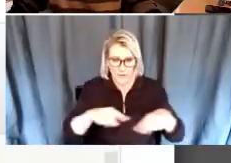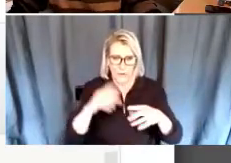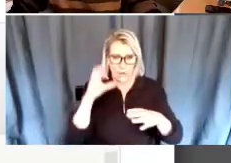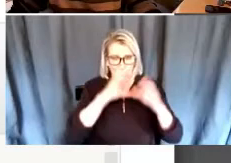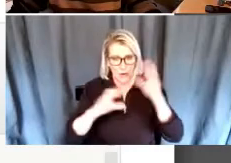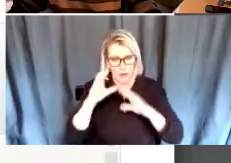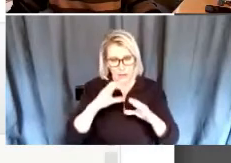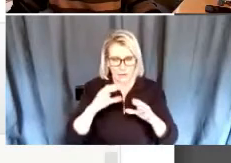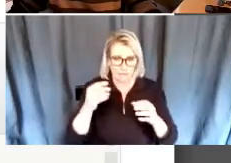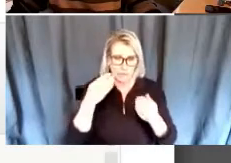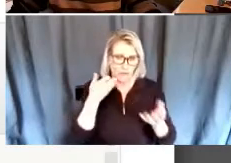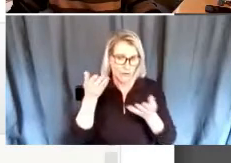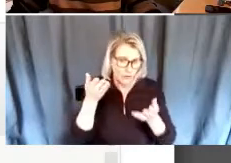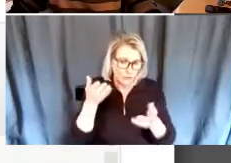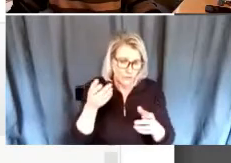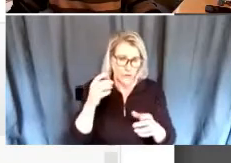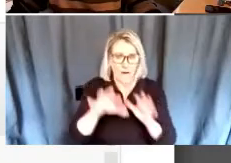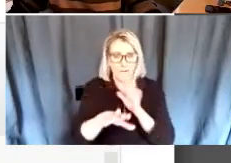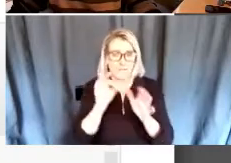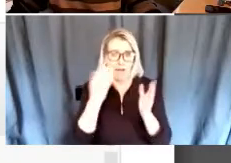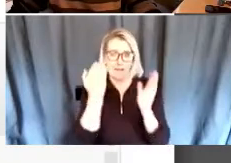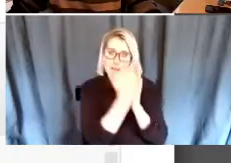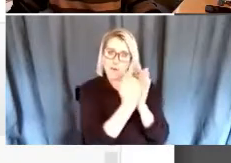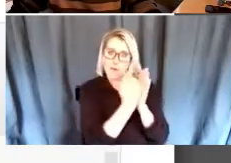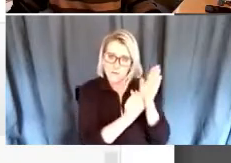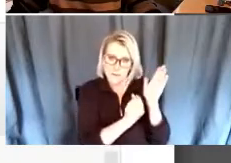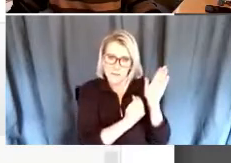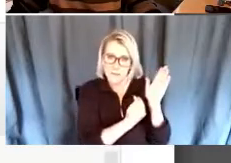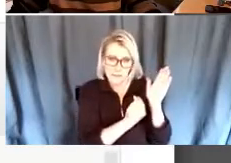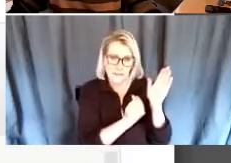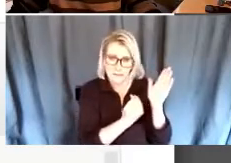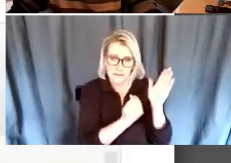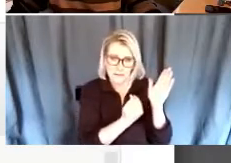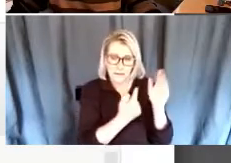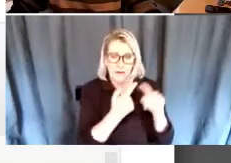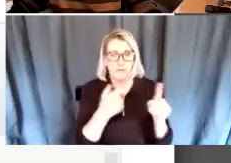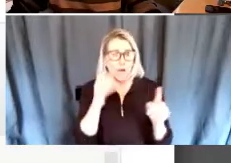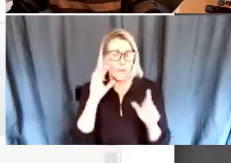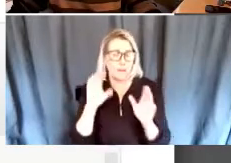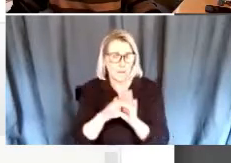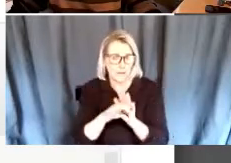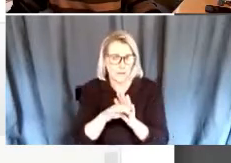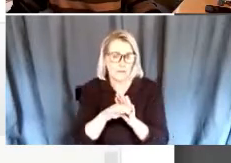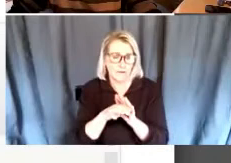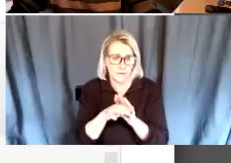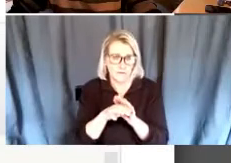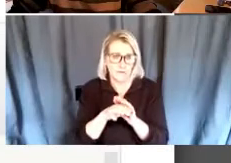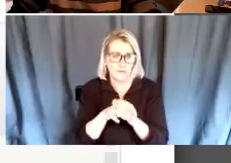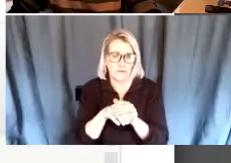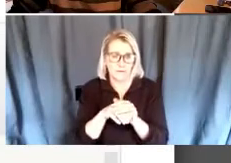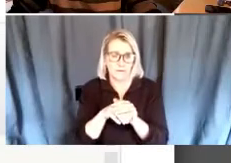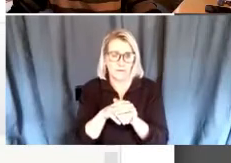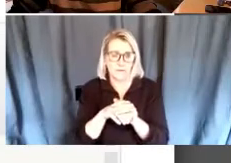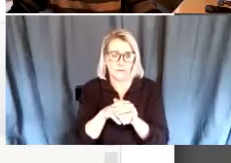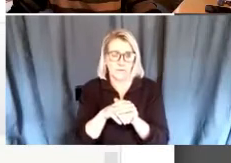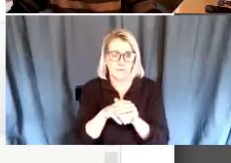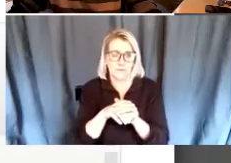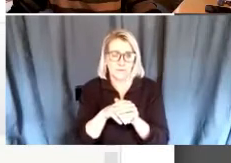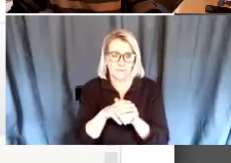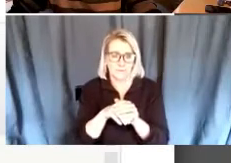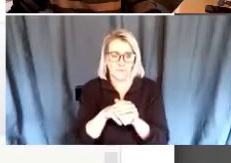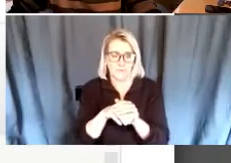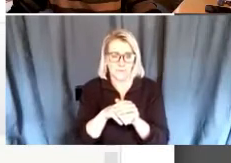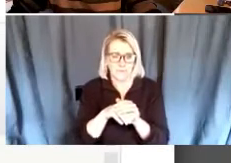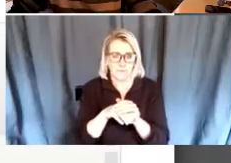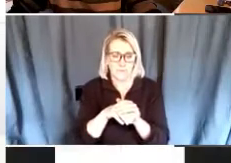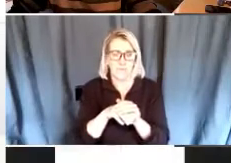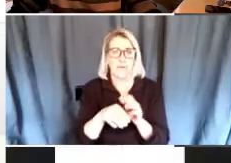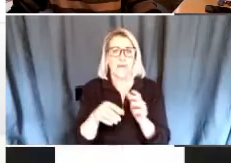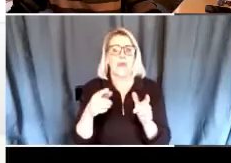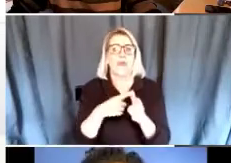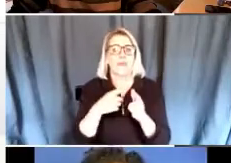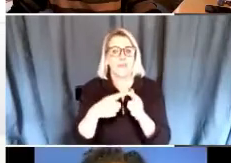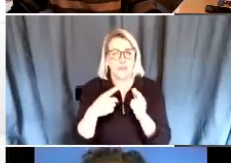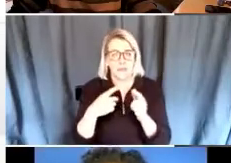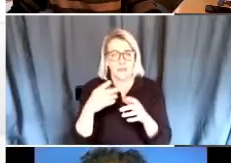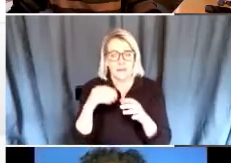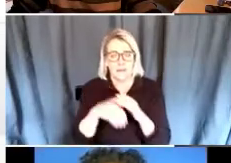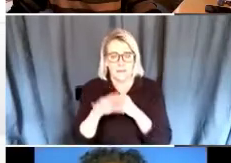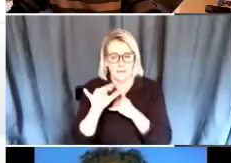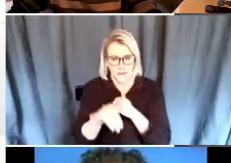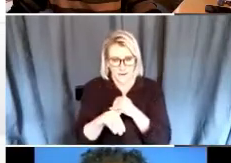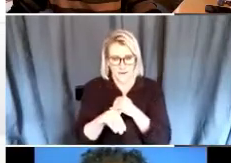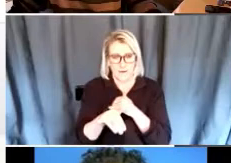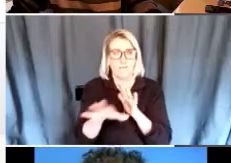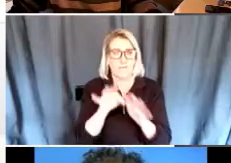your directory from IMAGES directory, and then within that area find your SIG/division